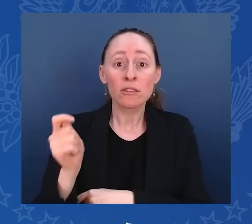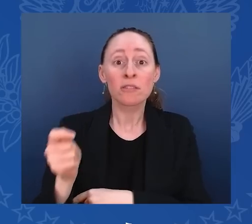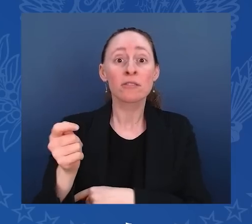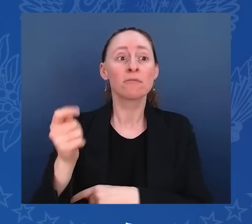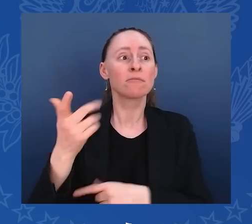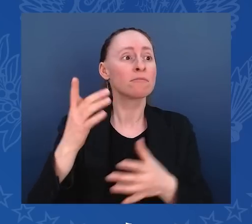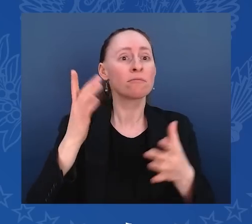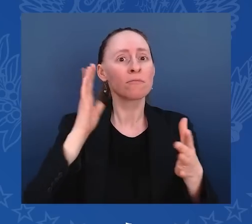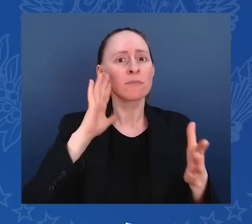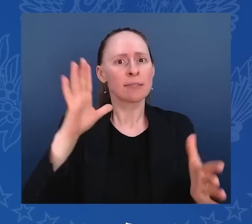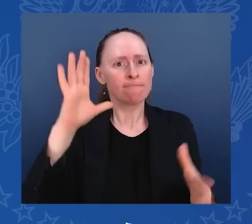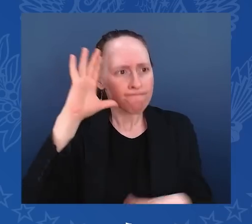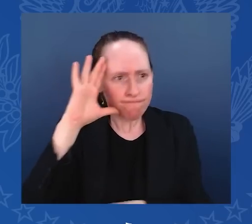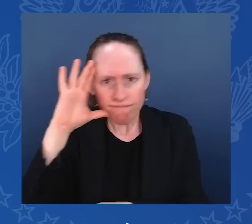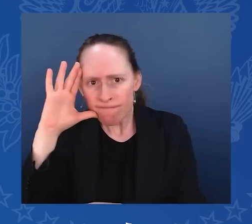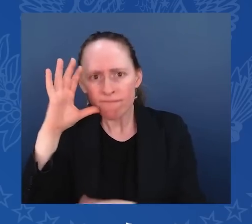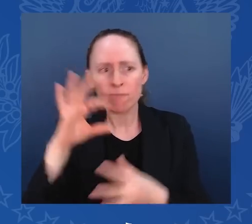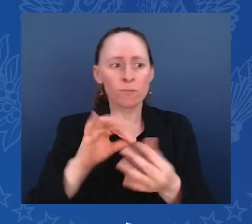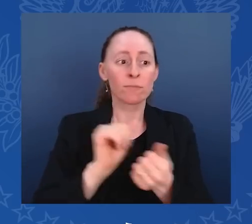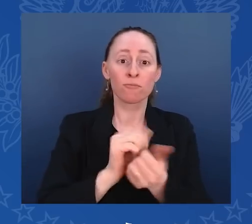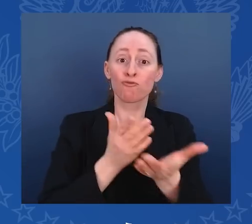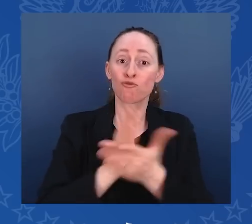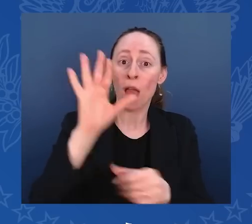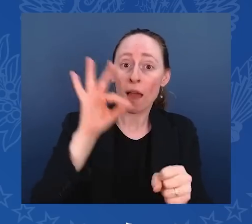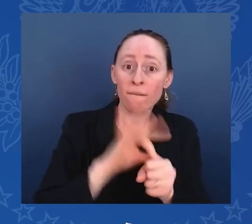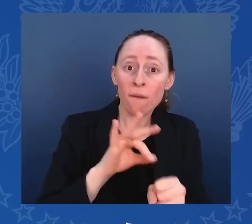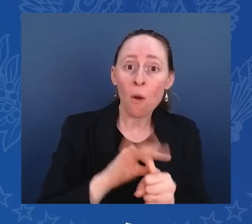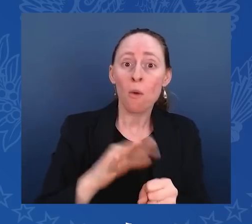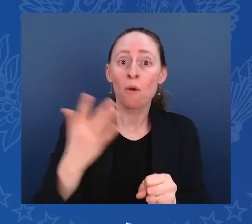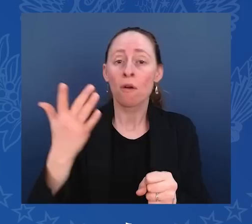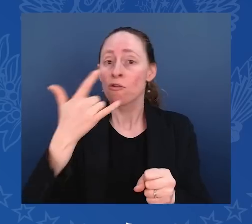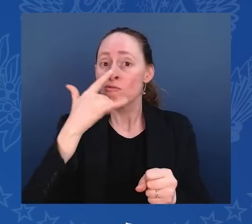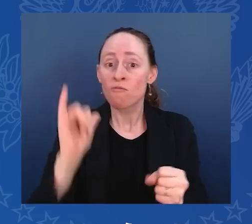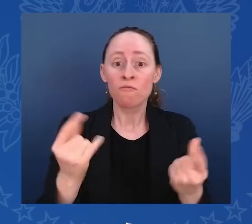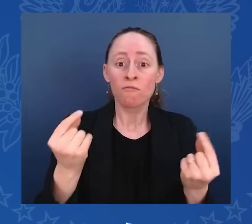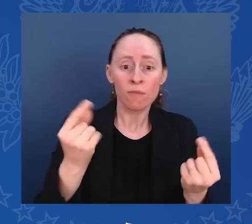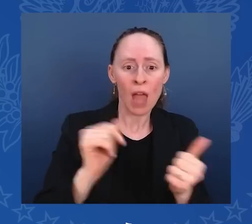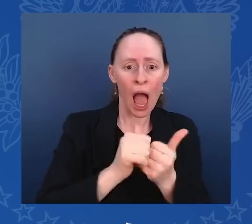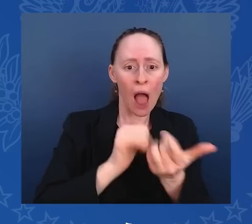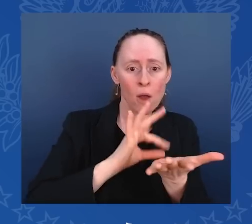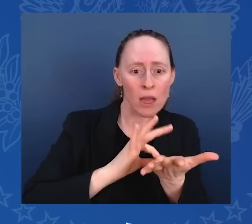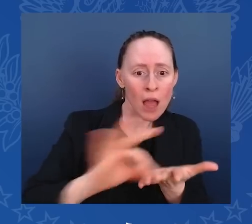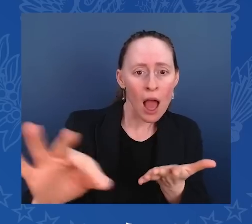when it will be counted. Whether workers can unionize -- I thought we settled that in 1934 --